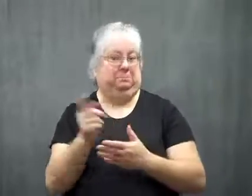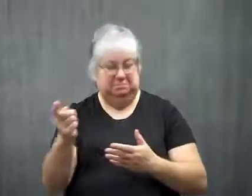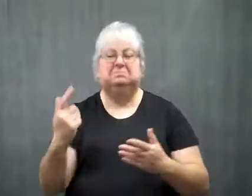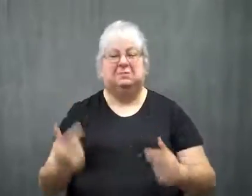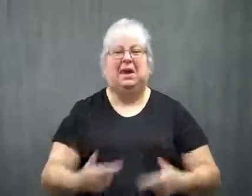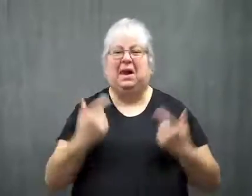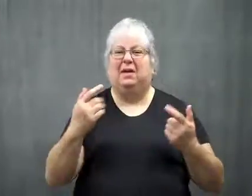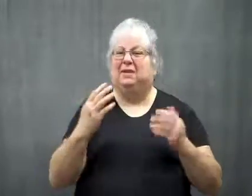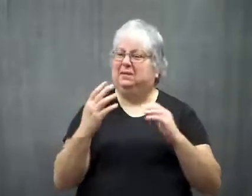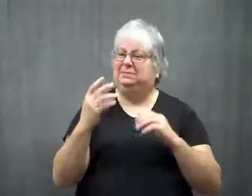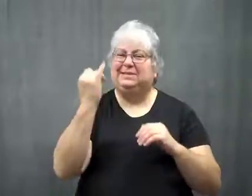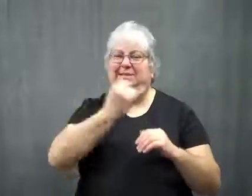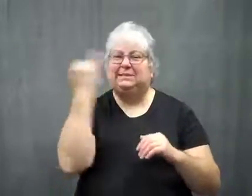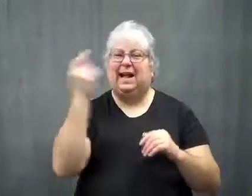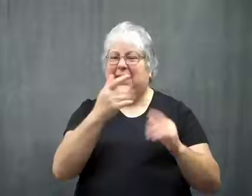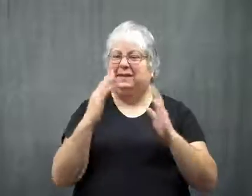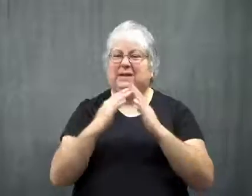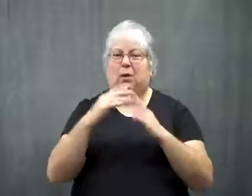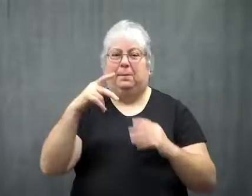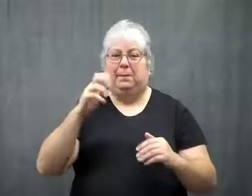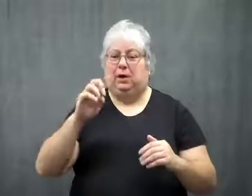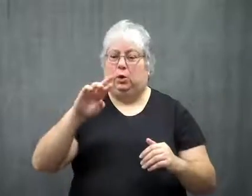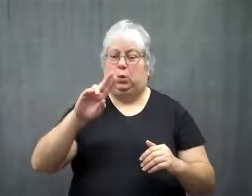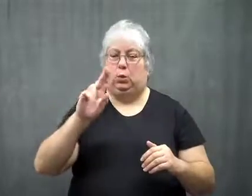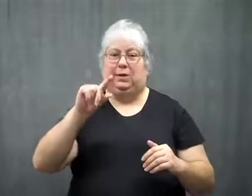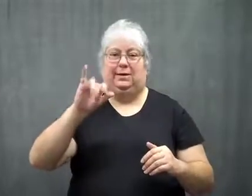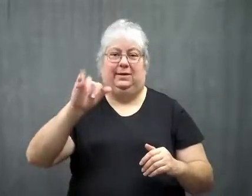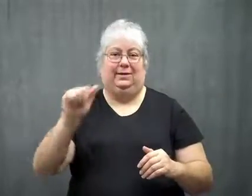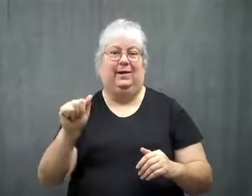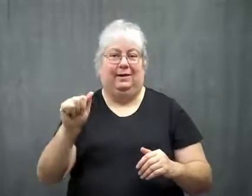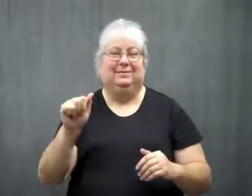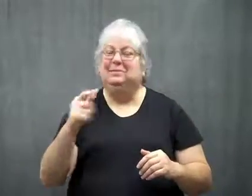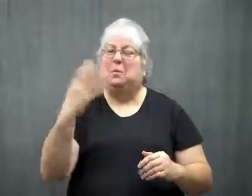She lived in Perugia, Italy.